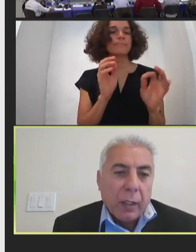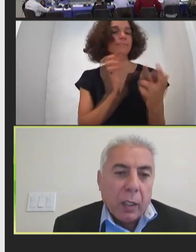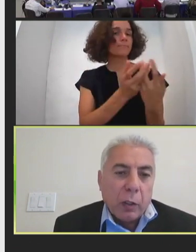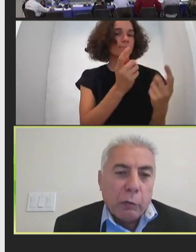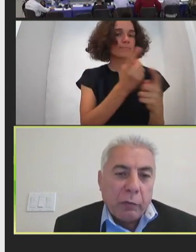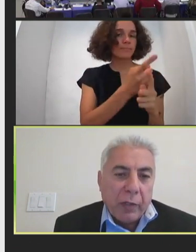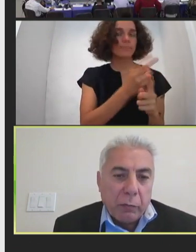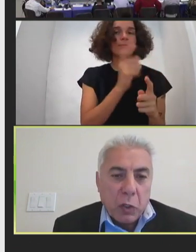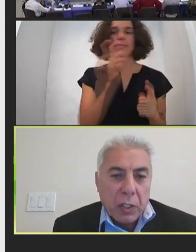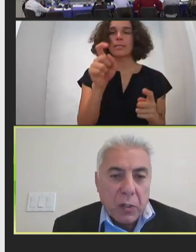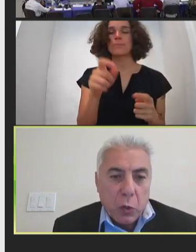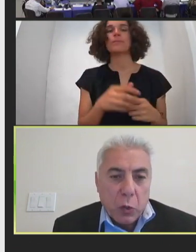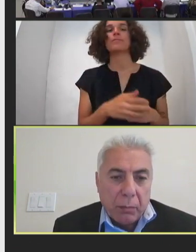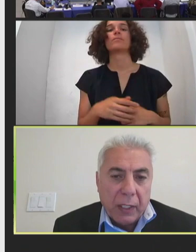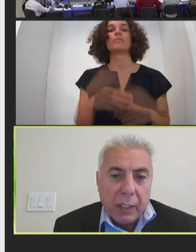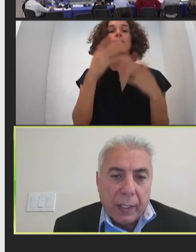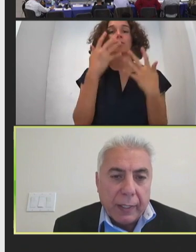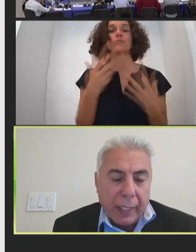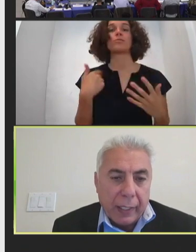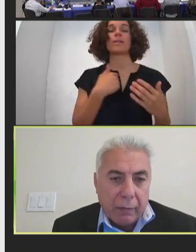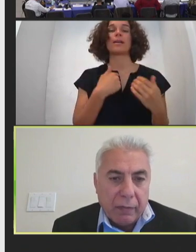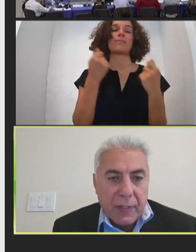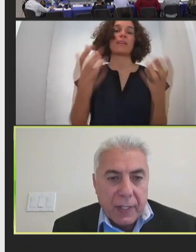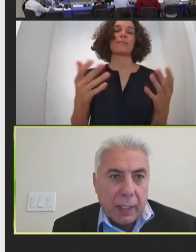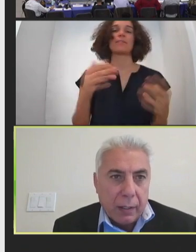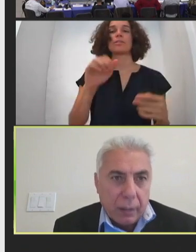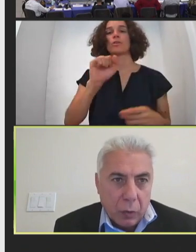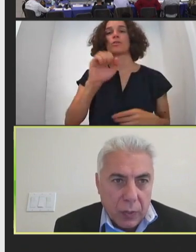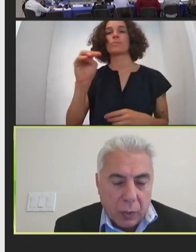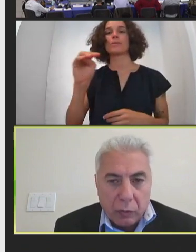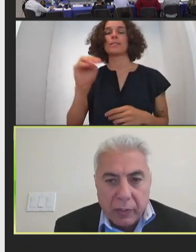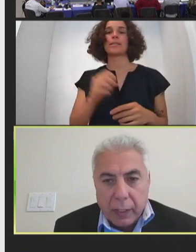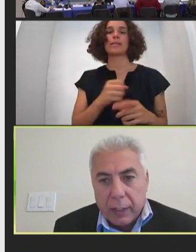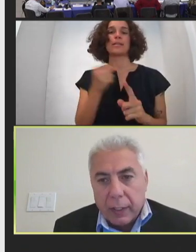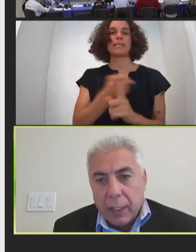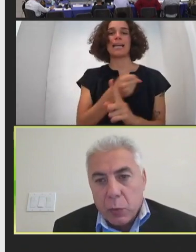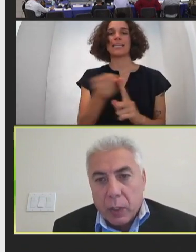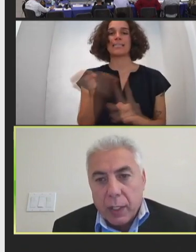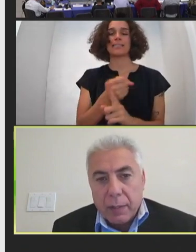lot of, unfortunately, social media attacking the vaccine and using COVID-19 as well as a